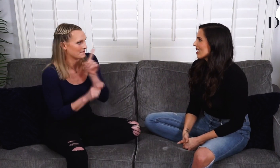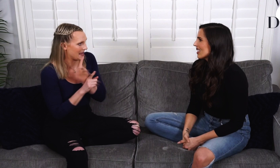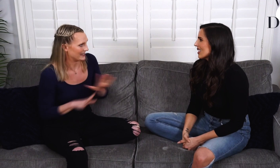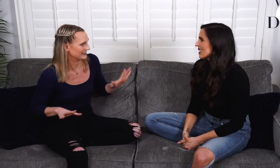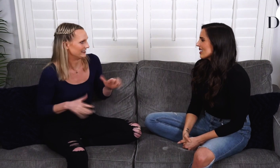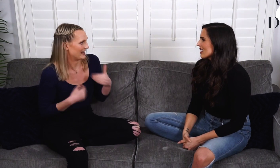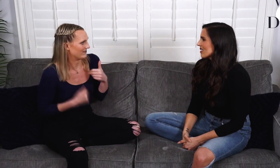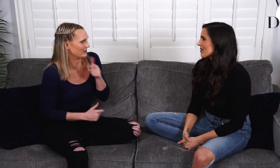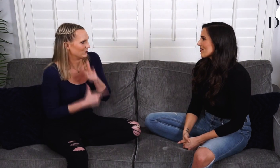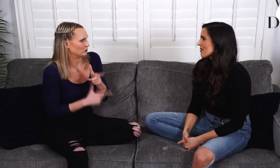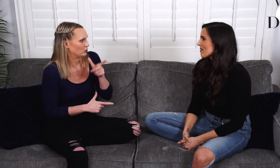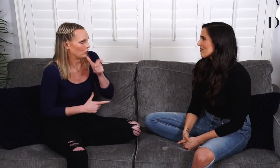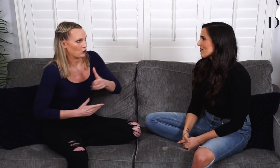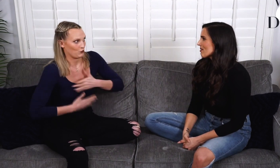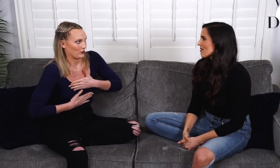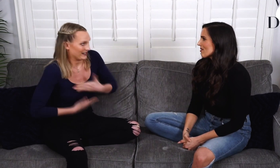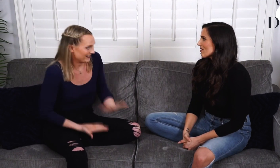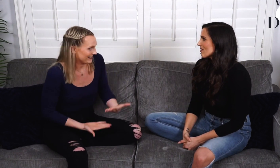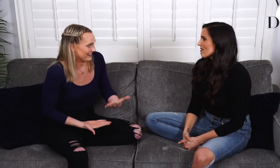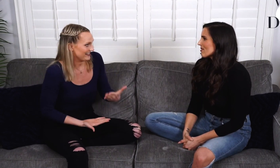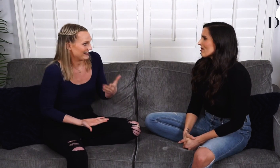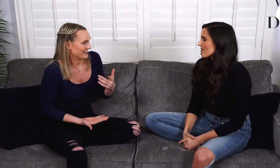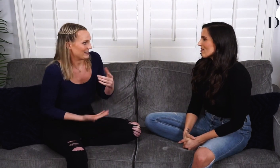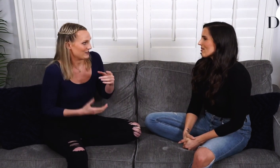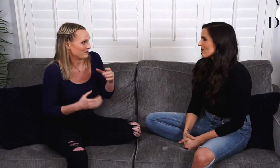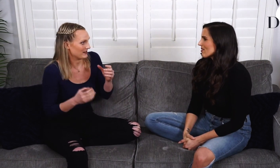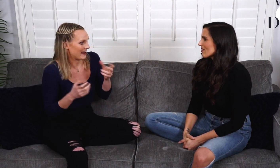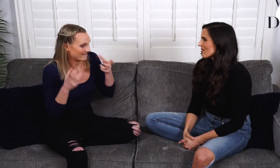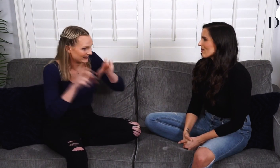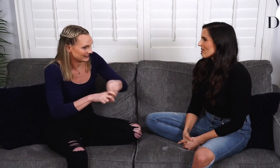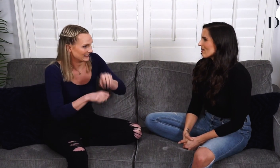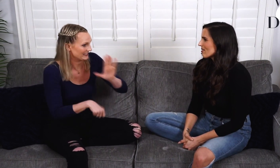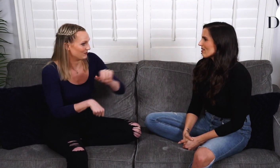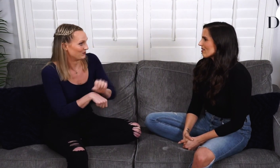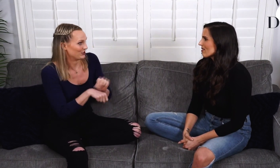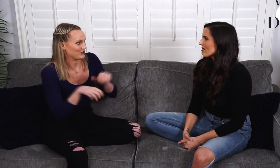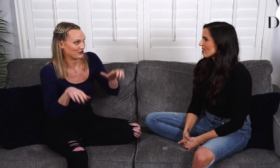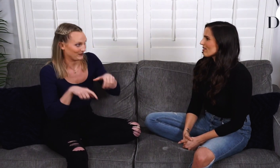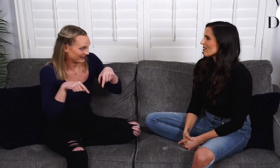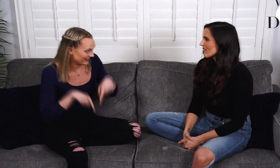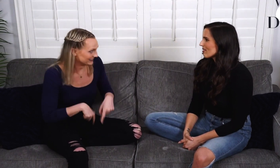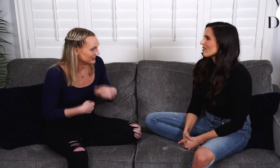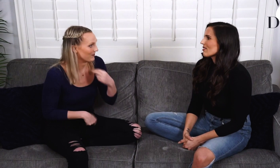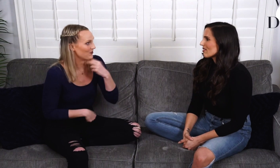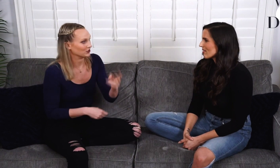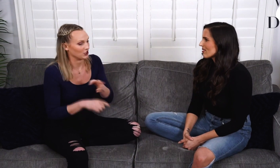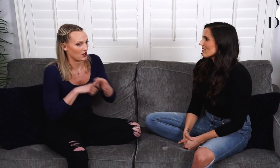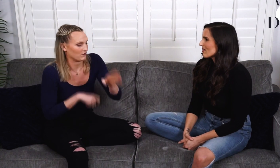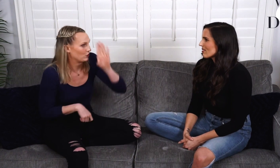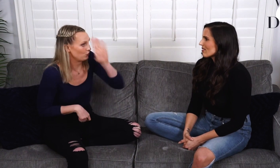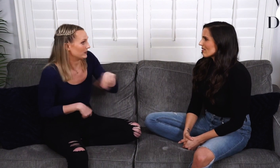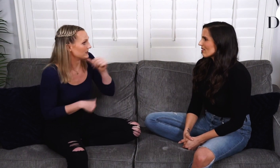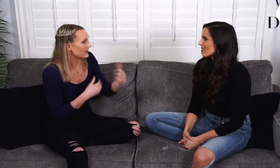blessed to have a sister who is willing to invest time and do this work and do the voice-over and